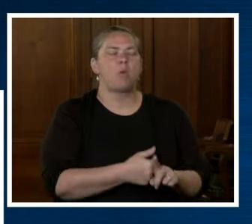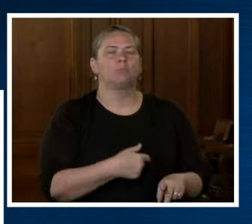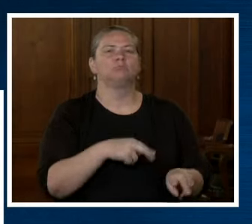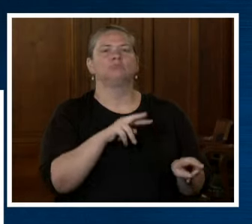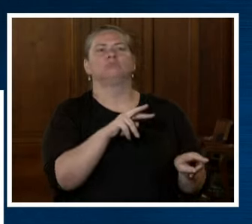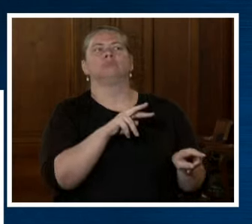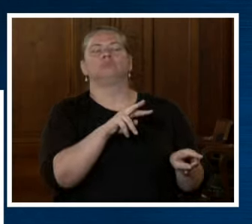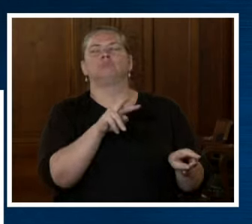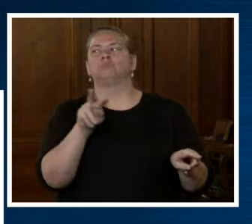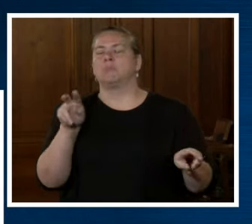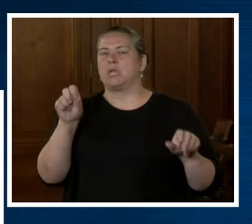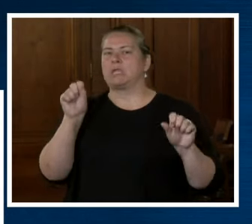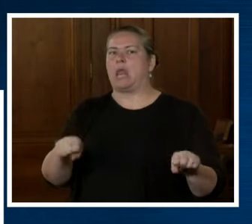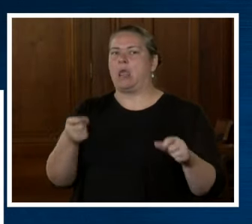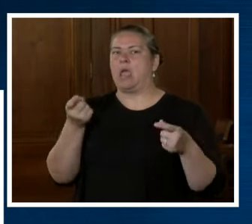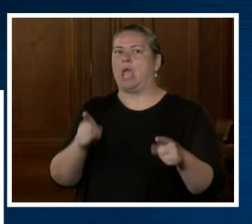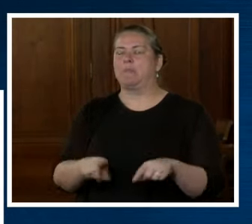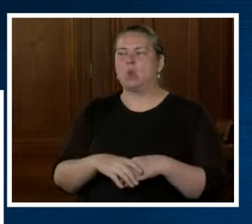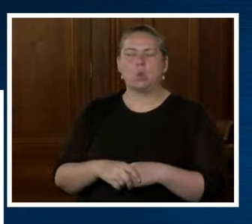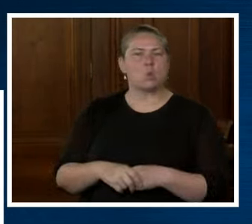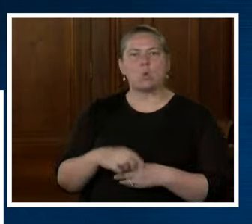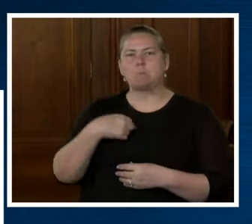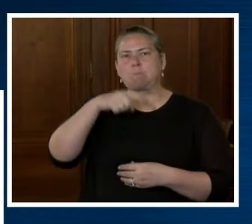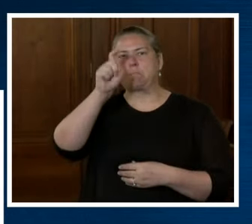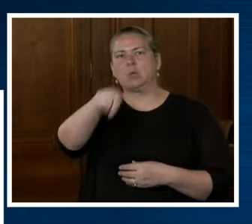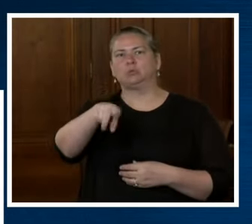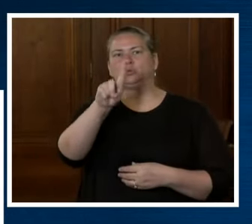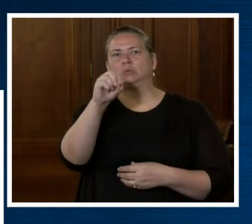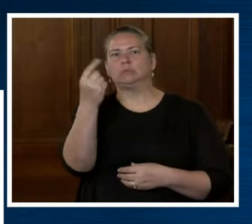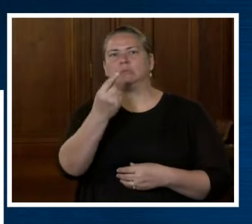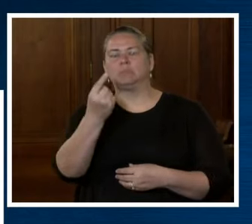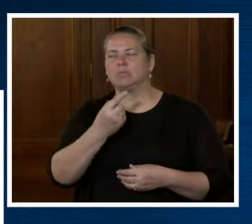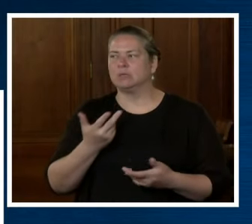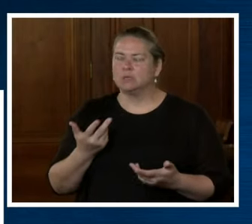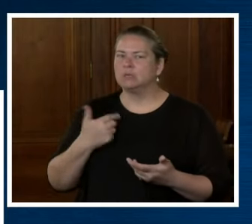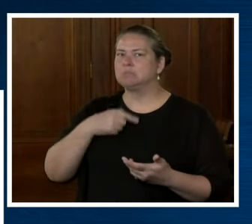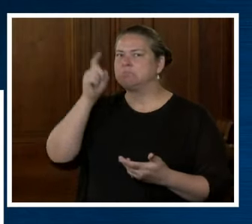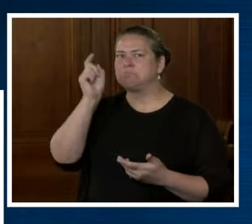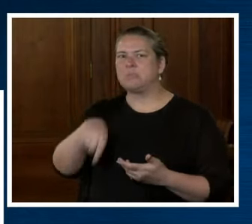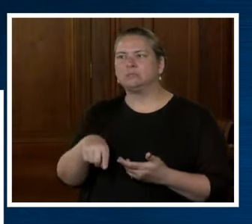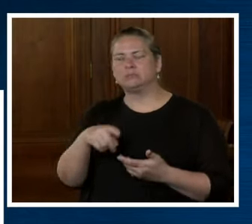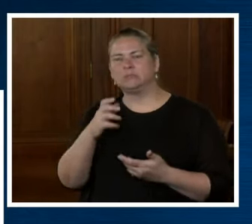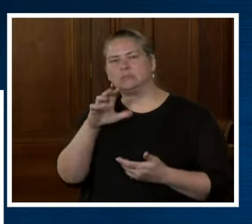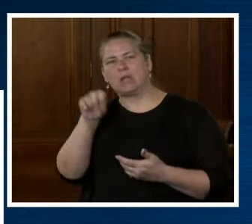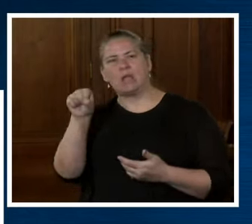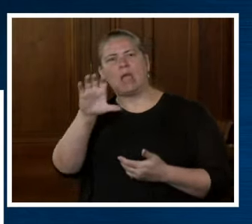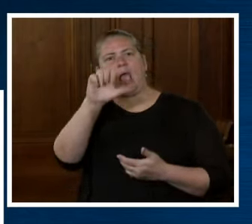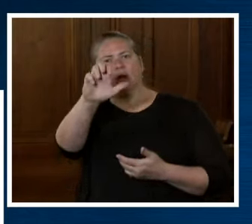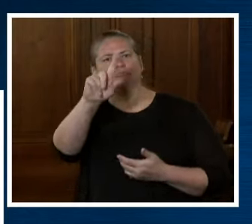I WILL NOT FORGET IT. I HAD JUST GONE HOME. I WAS JUST ABOUT TO START